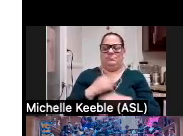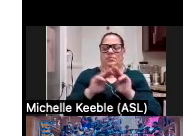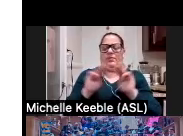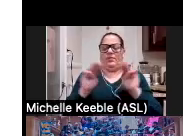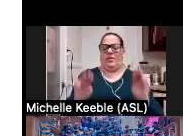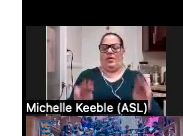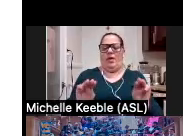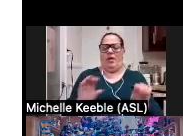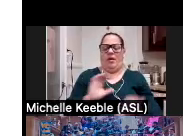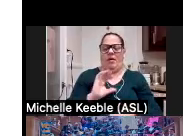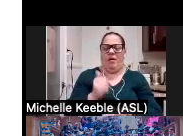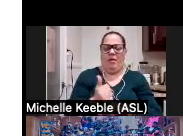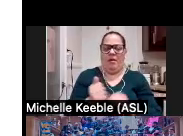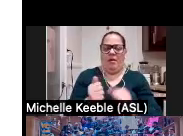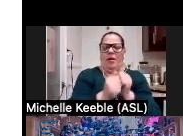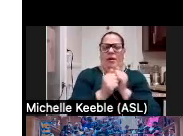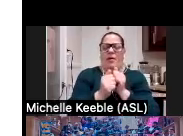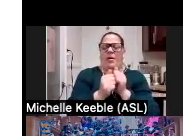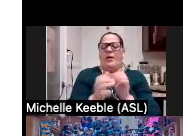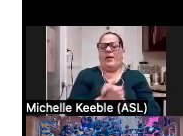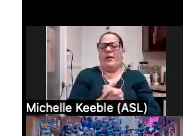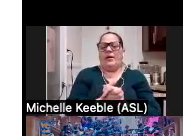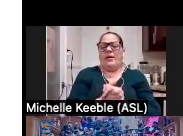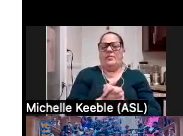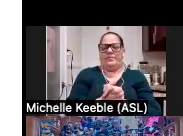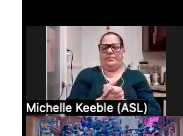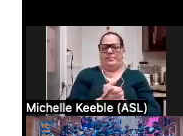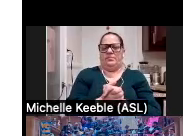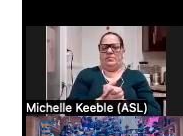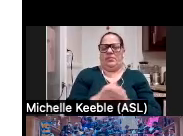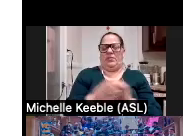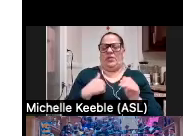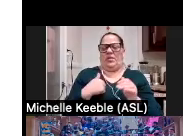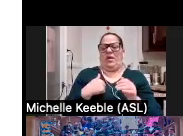this exhibition together. um when they were going over the collection and what needed